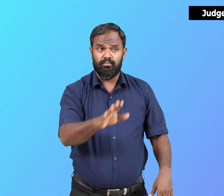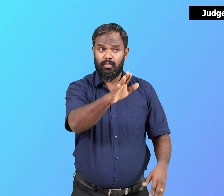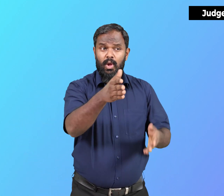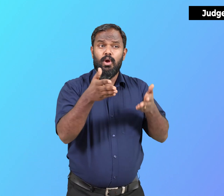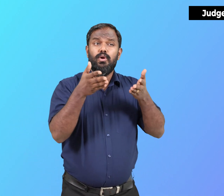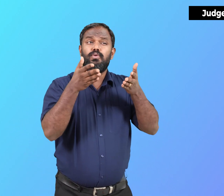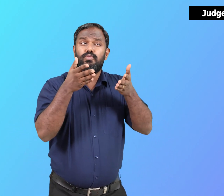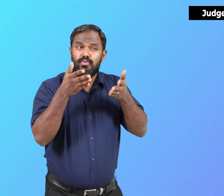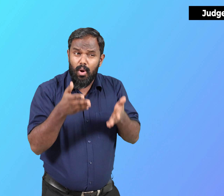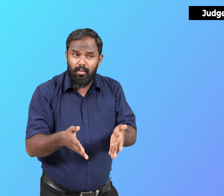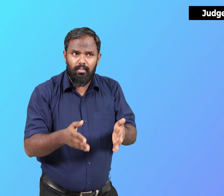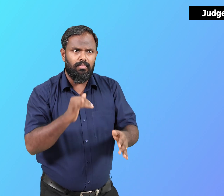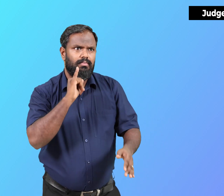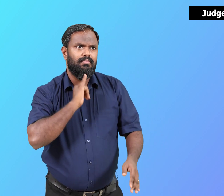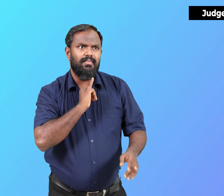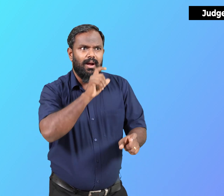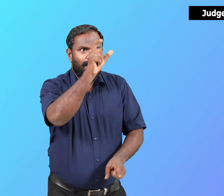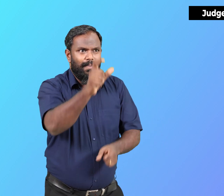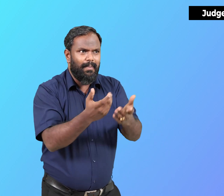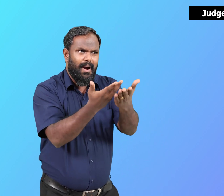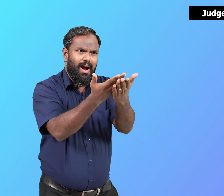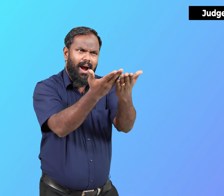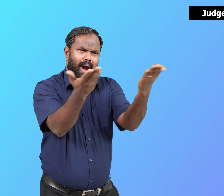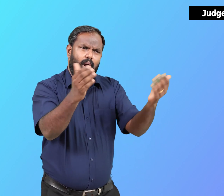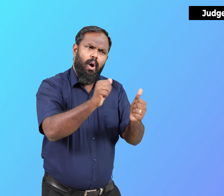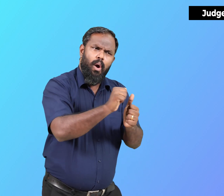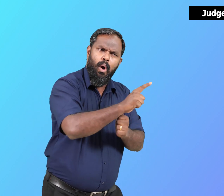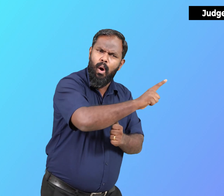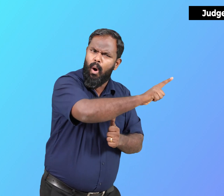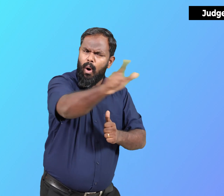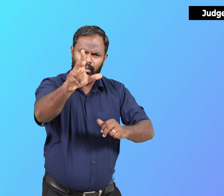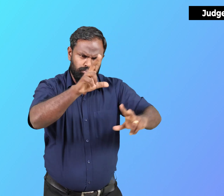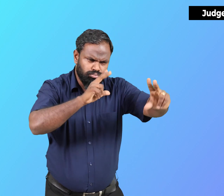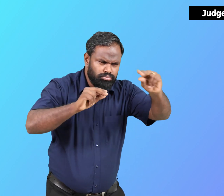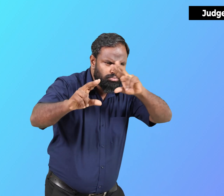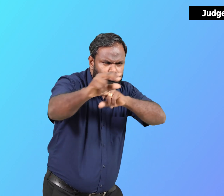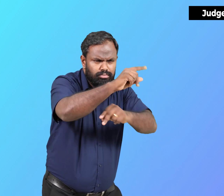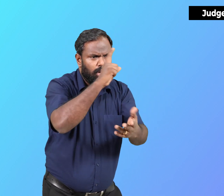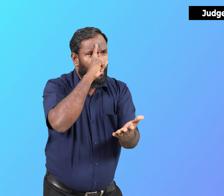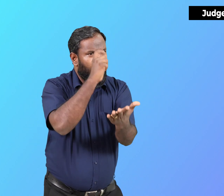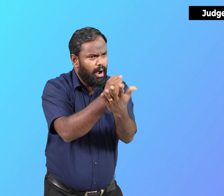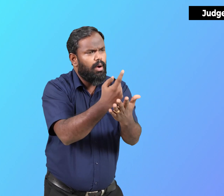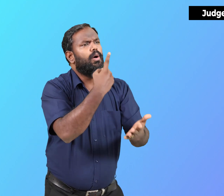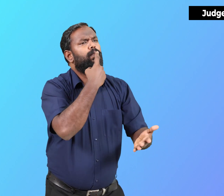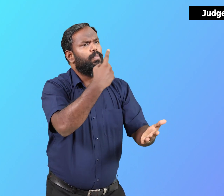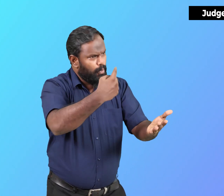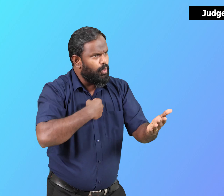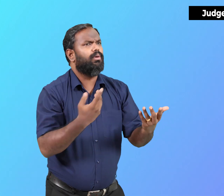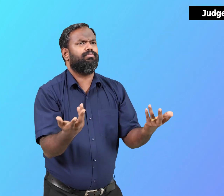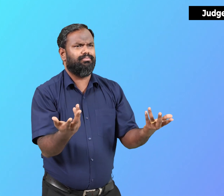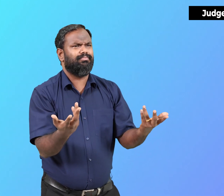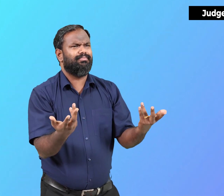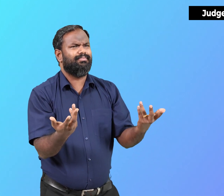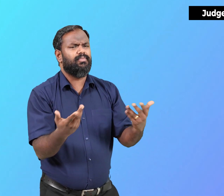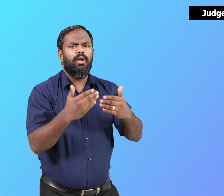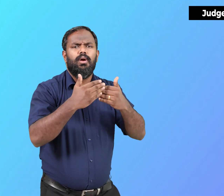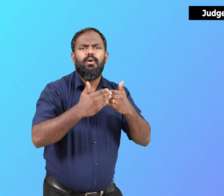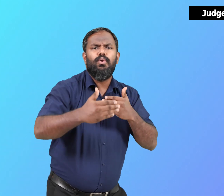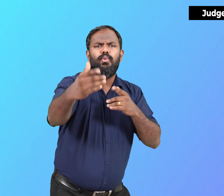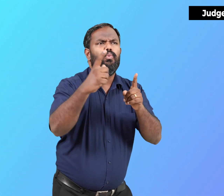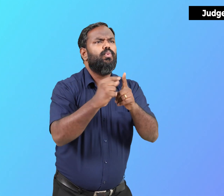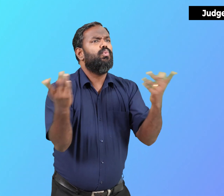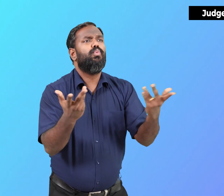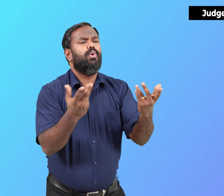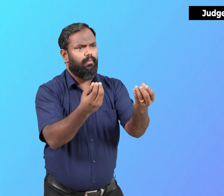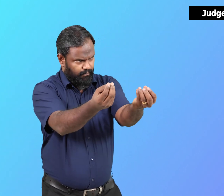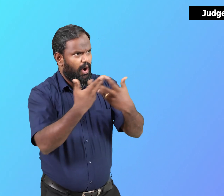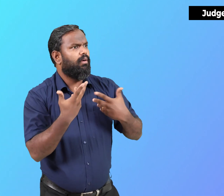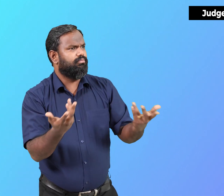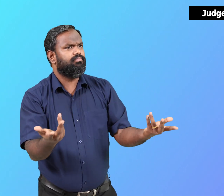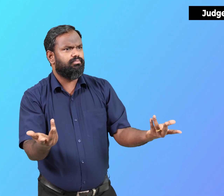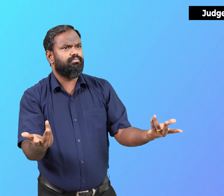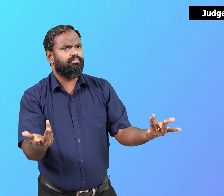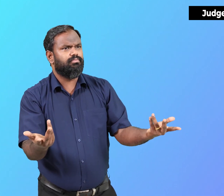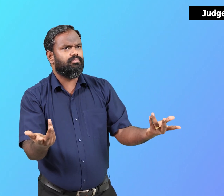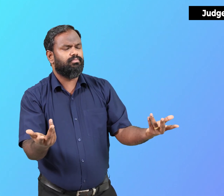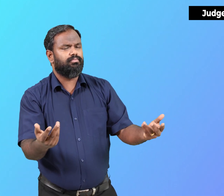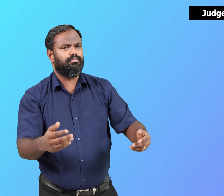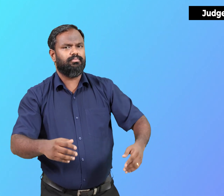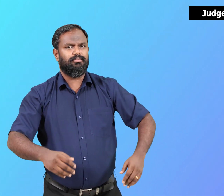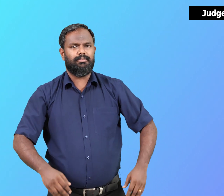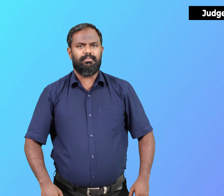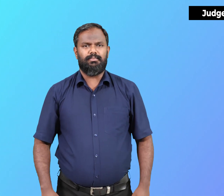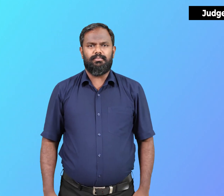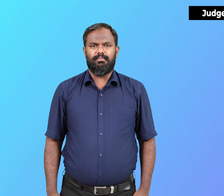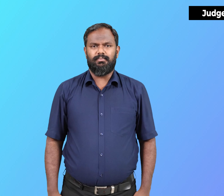Now, all you people of Israel, speak up. Give your decision about what we should do.”